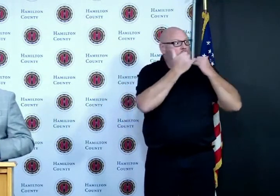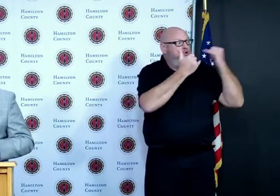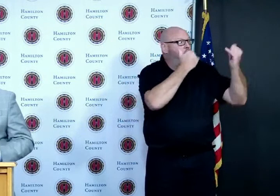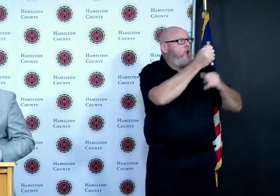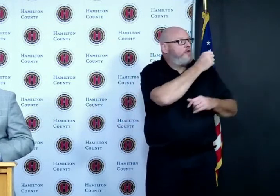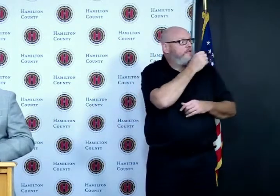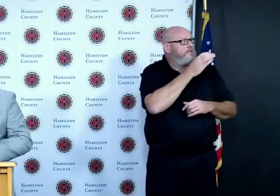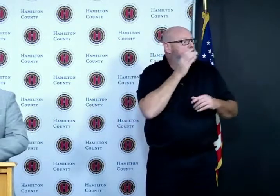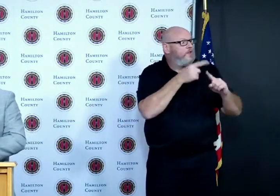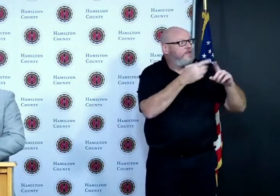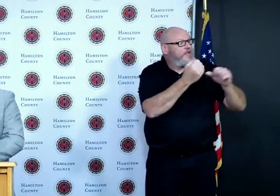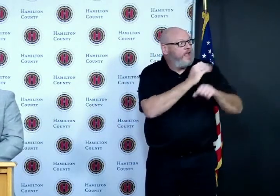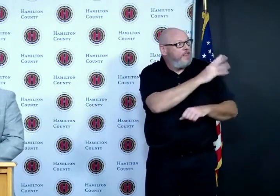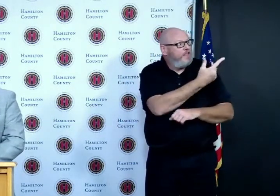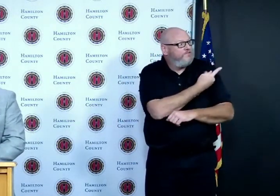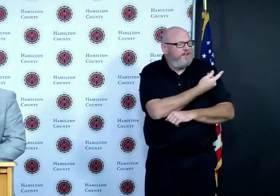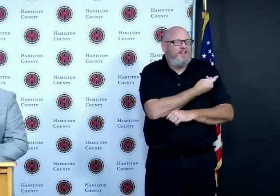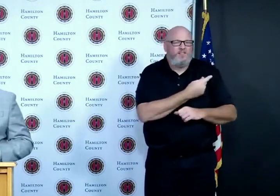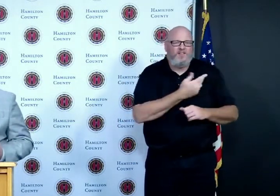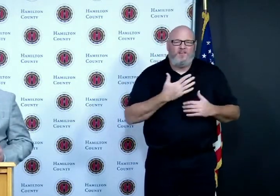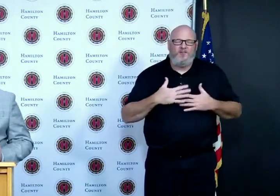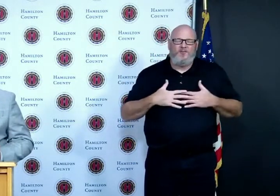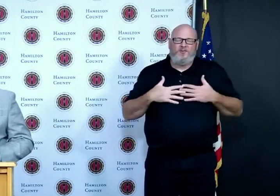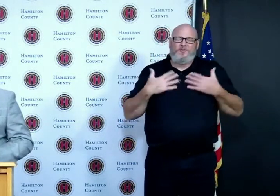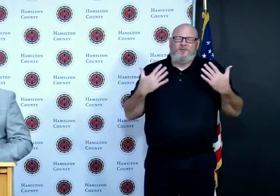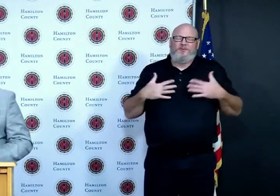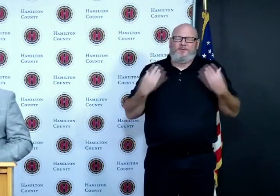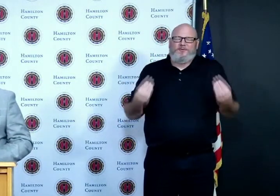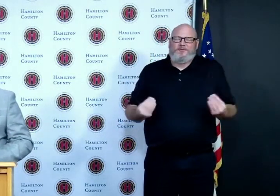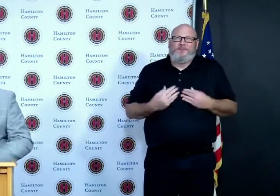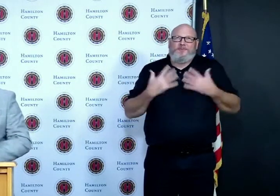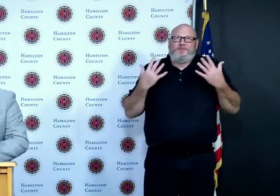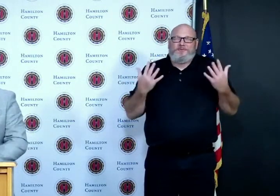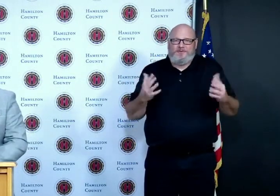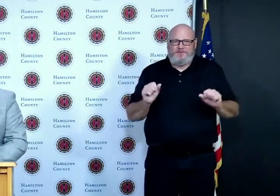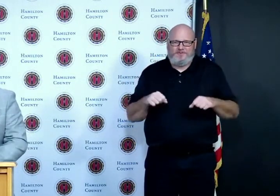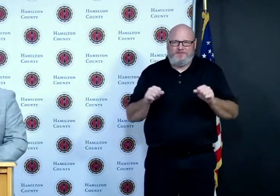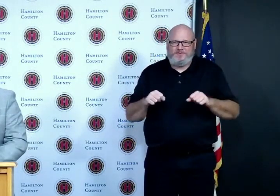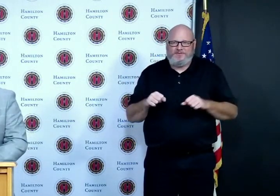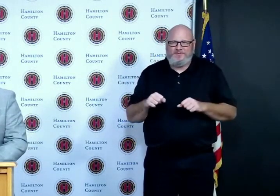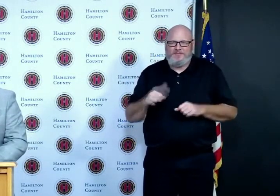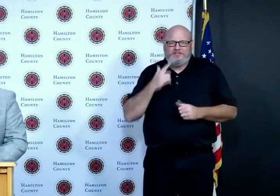share the work between what they had been doing and what we're now able to have them start doing